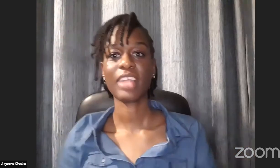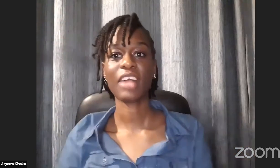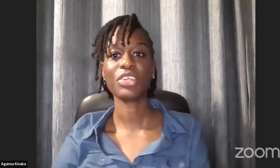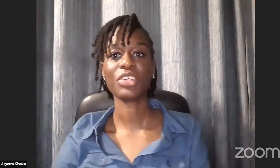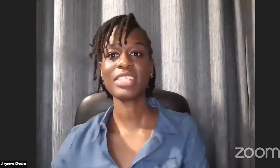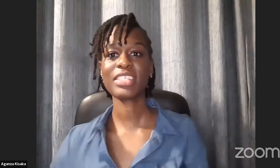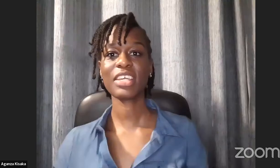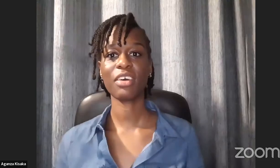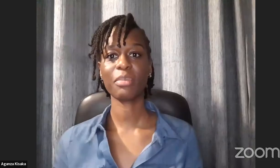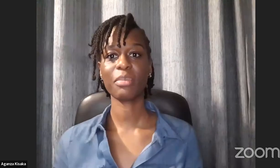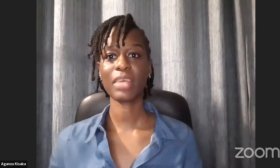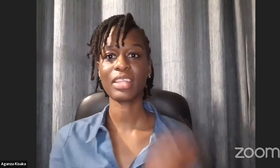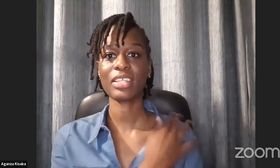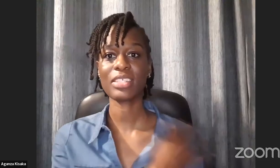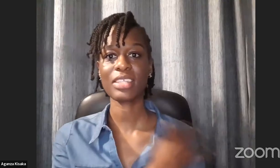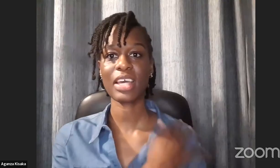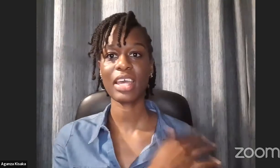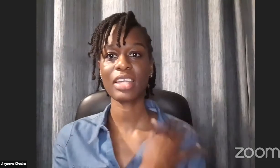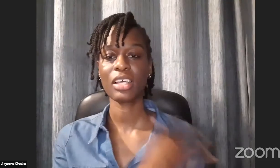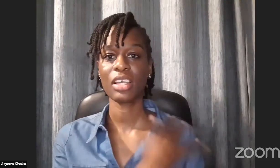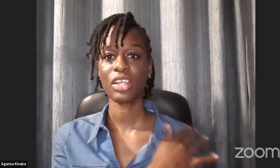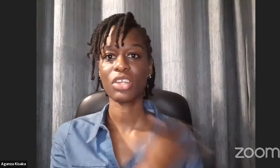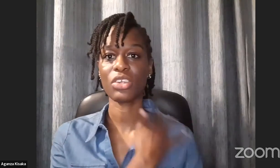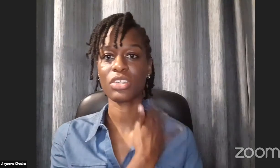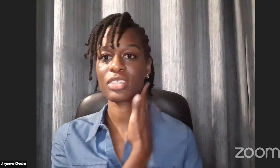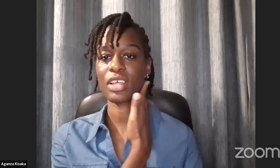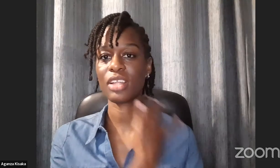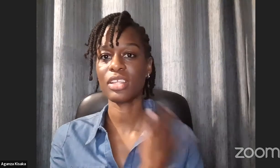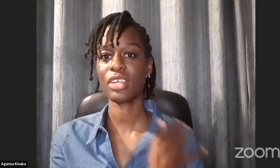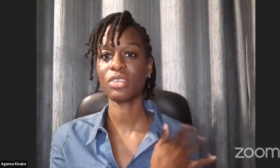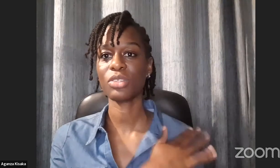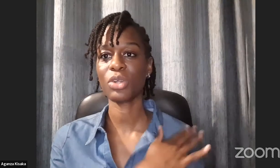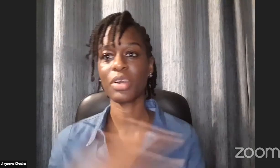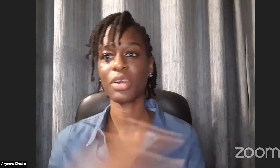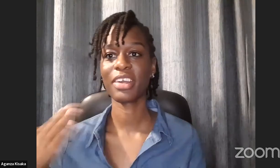Now you can see on me this side looks a little lower